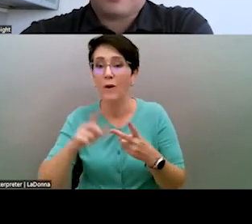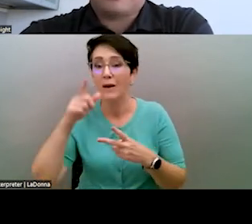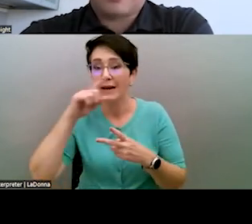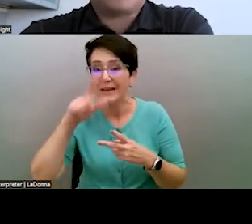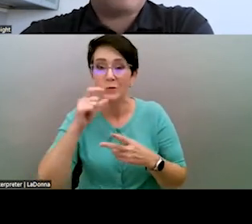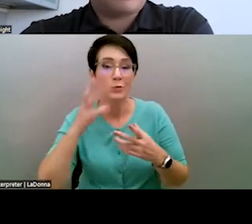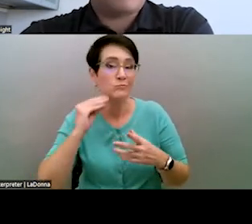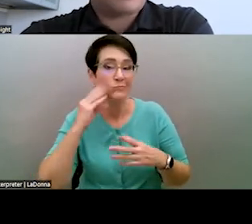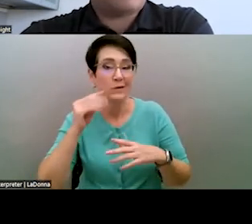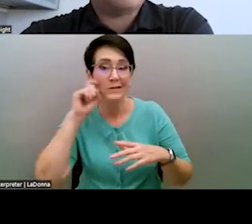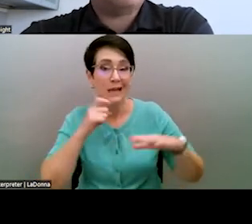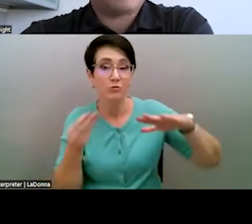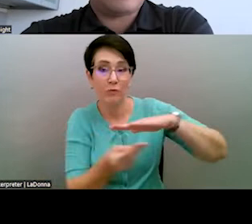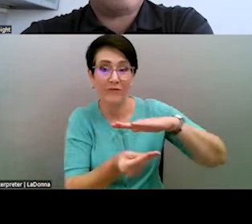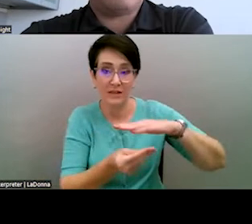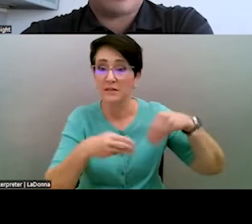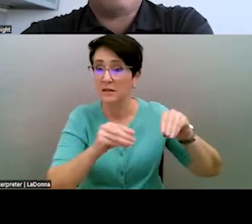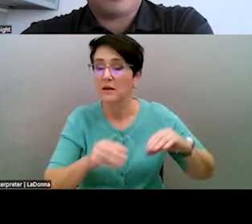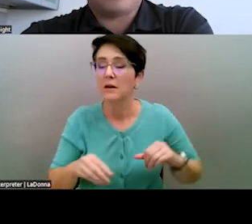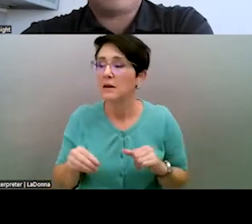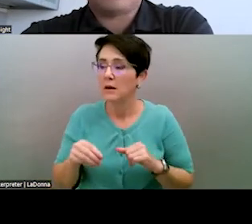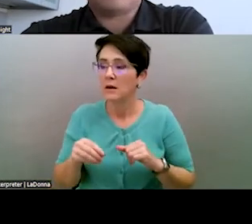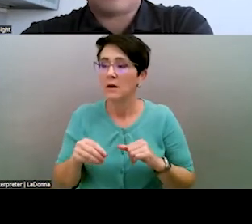TO ANSWER, PRIMARY CARE. WE BRING IN PEDIATRICIANS. AND